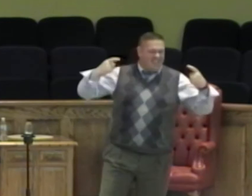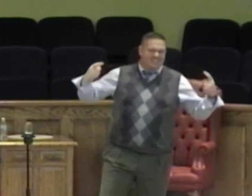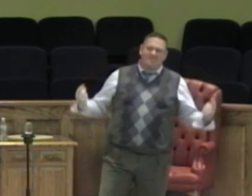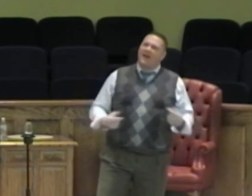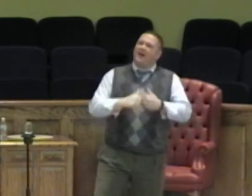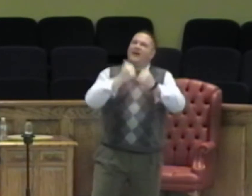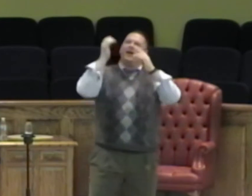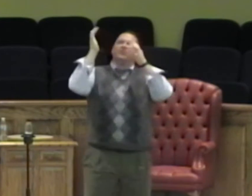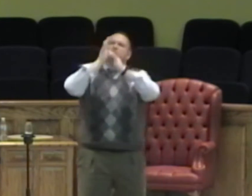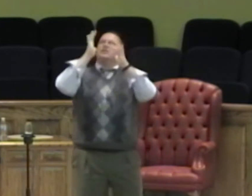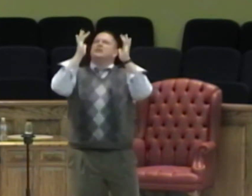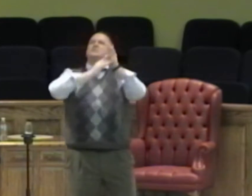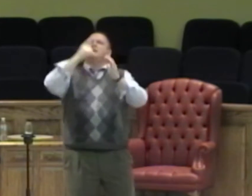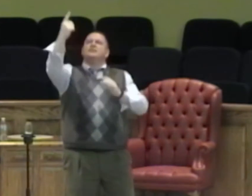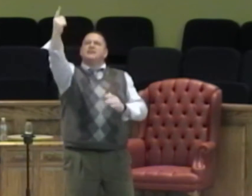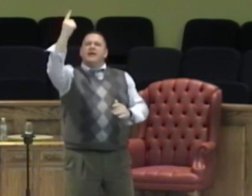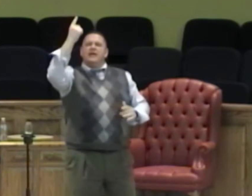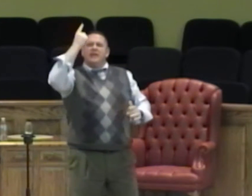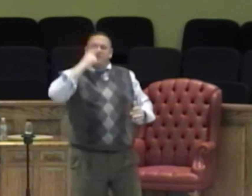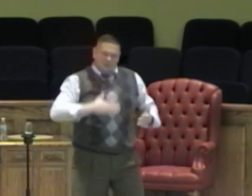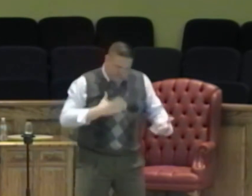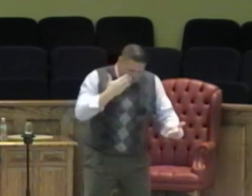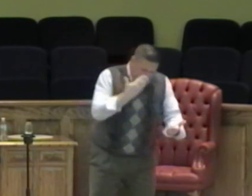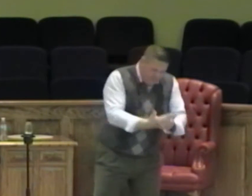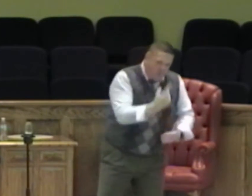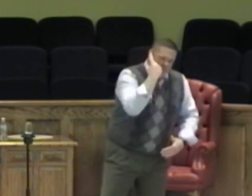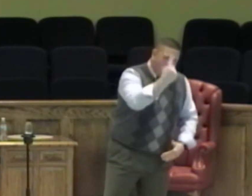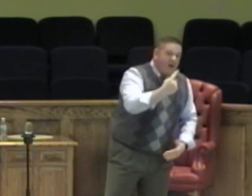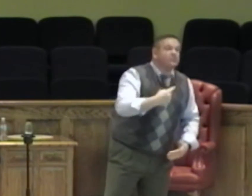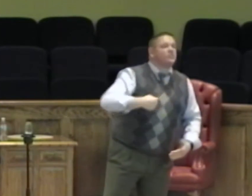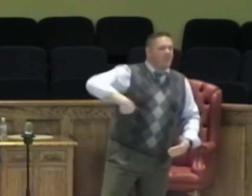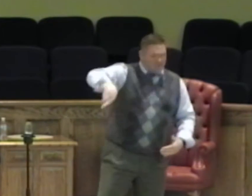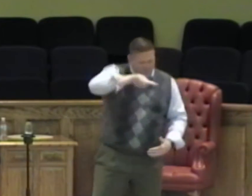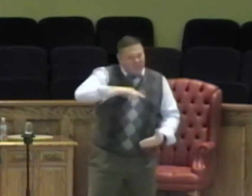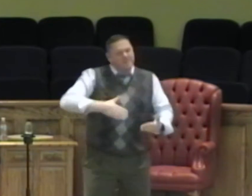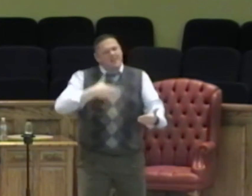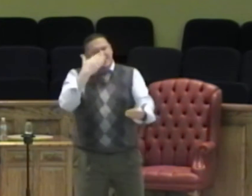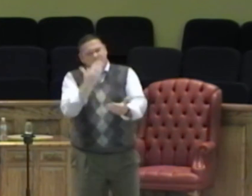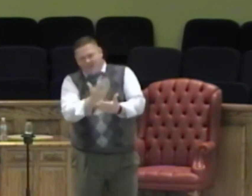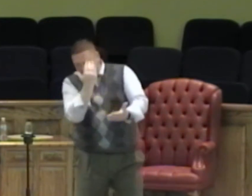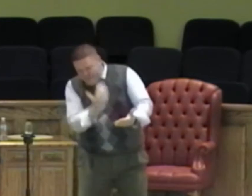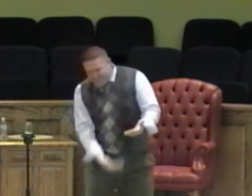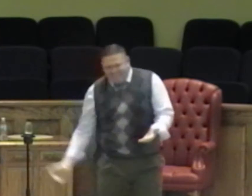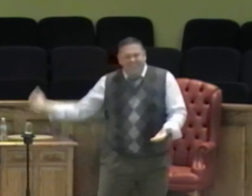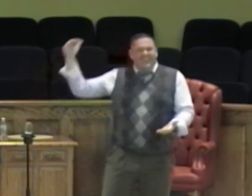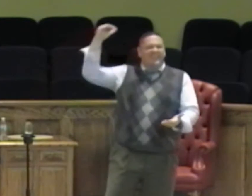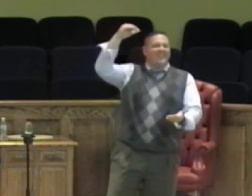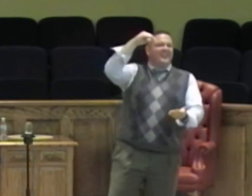It's about how Jesus came to be born once So that we can be born again